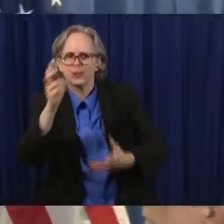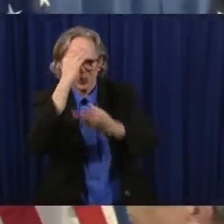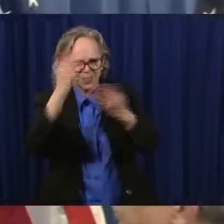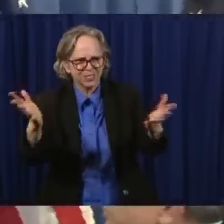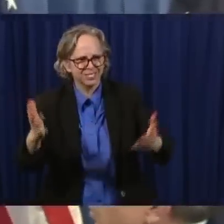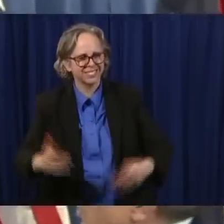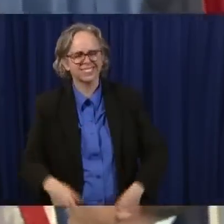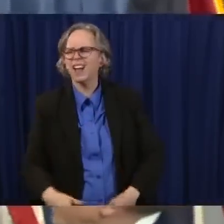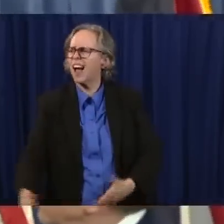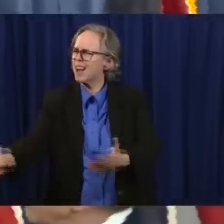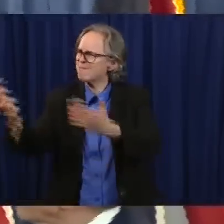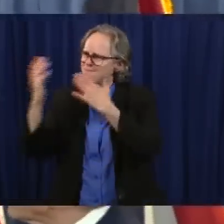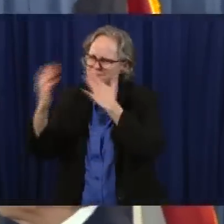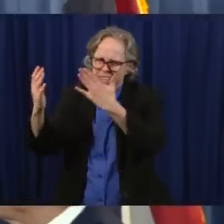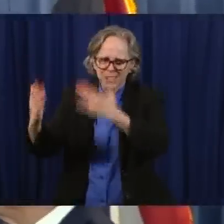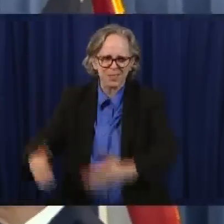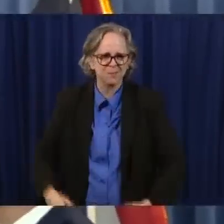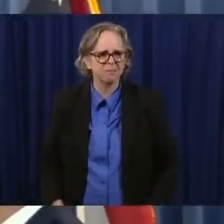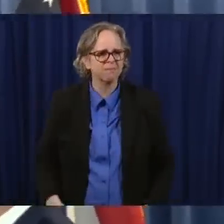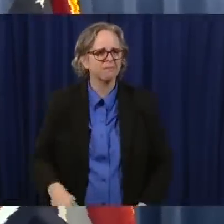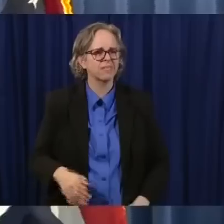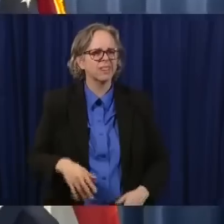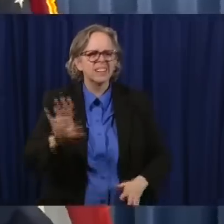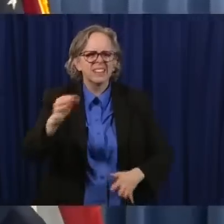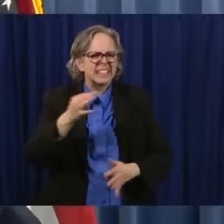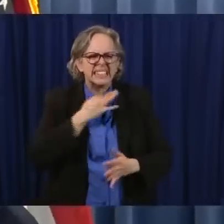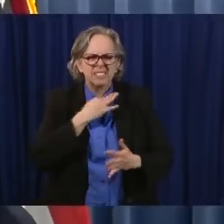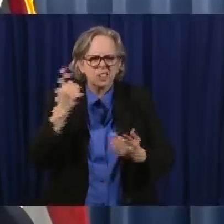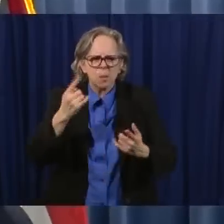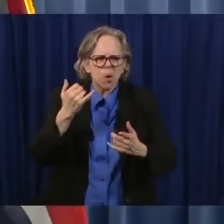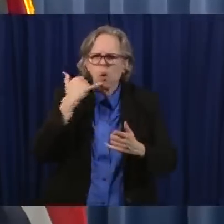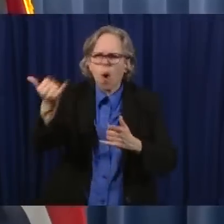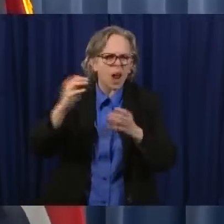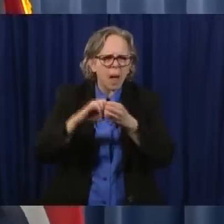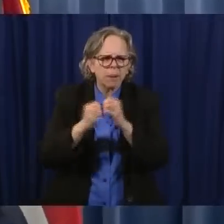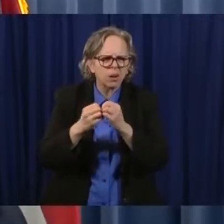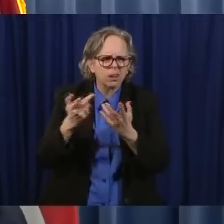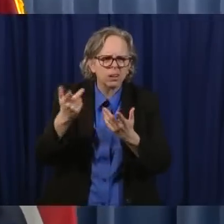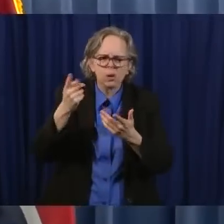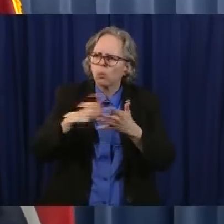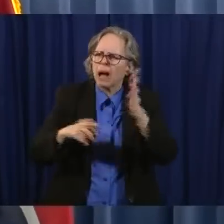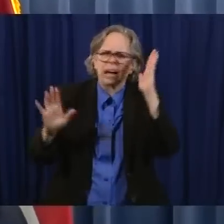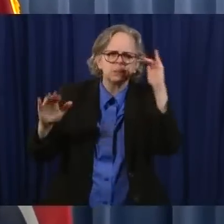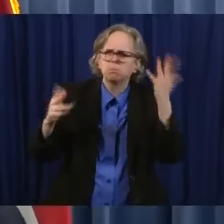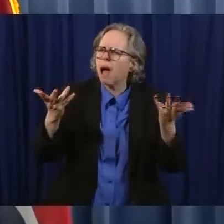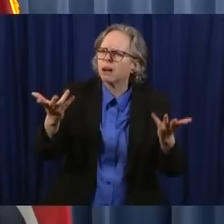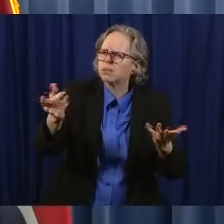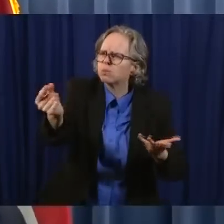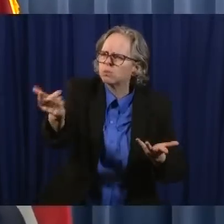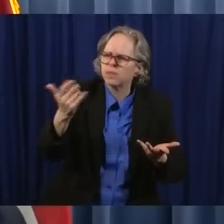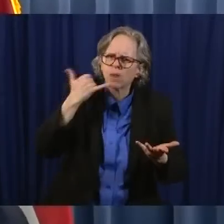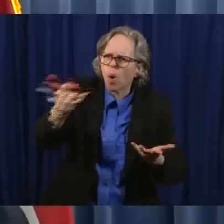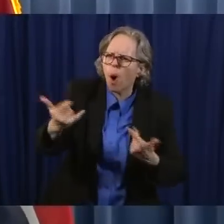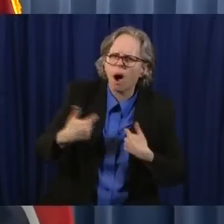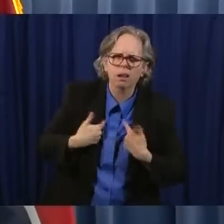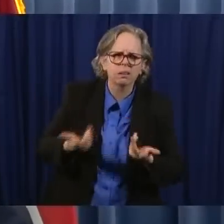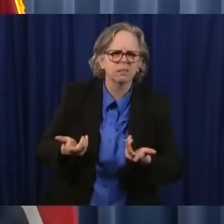CAROLINE IS ONE 800 72096 16. SO THANKS FOR HAVING US HERE TODAY TO SHARE THIS GOOD NEWS.